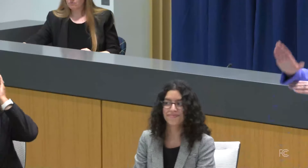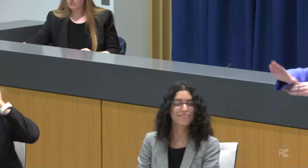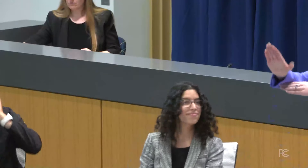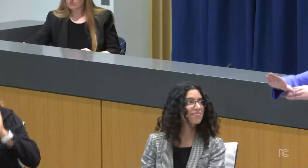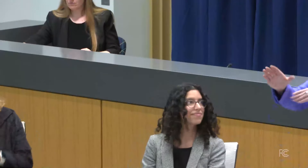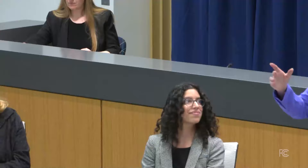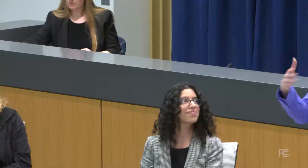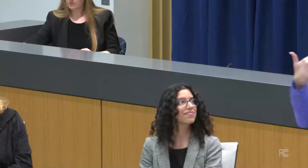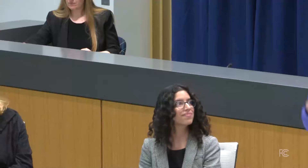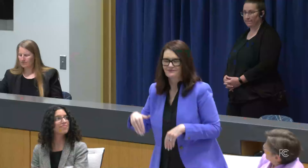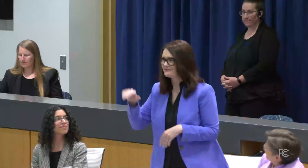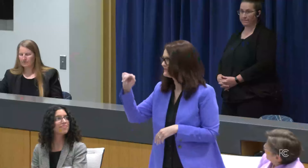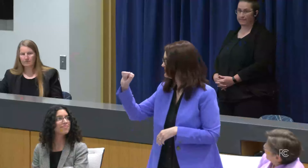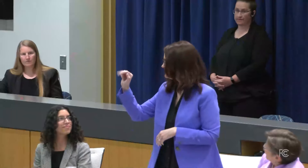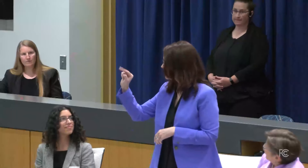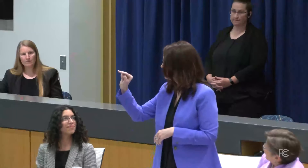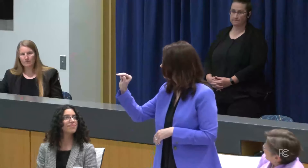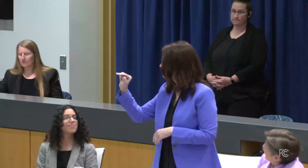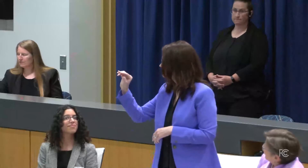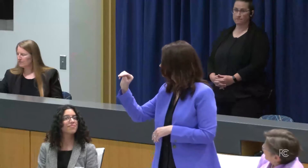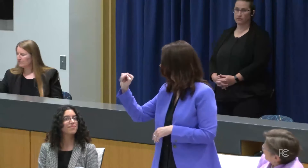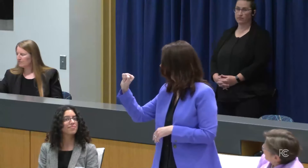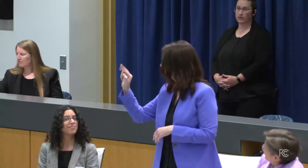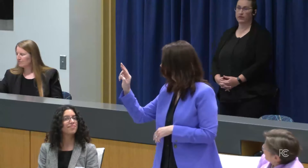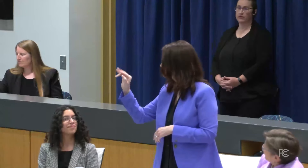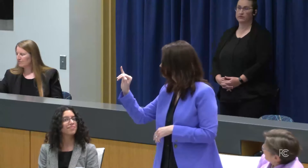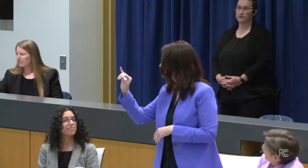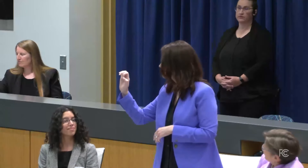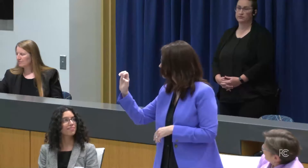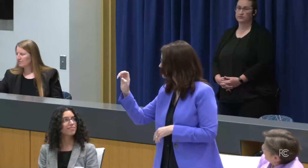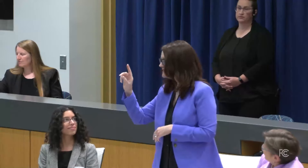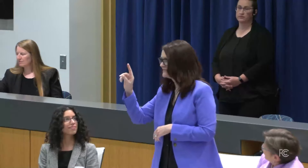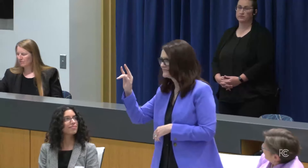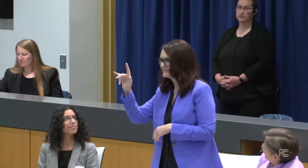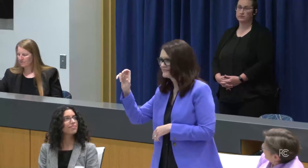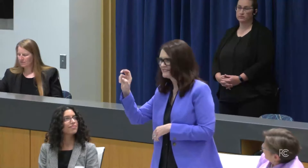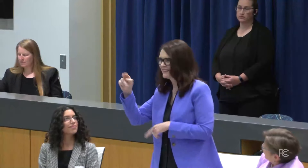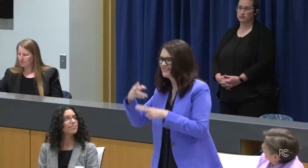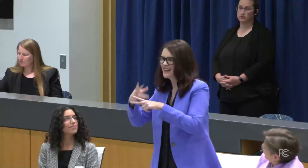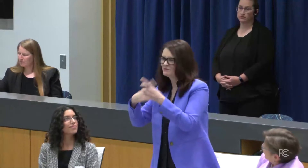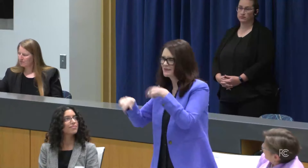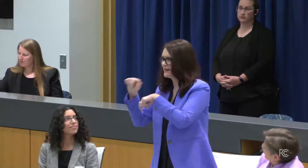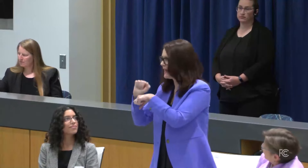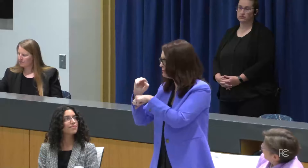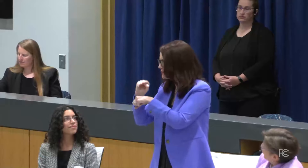ORGANIZATION'S RELATIONSHIP WITH DVC, OUR ORGANIZATION HAS ADVOCATED FOR DIRECT ACCESS TO DVC FOR QUITE SOME